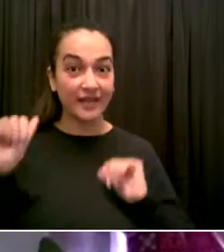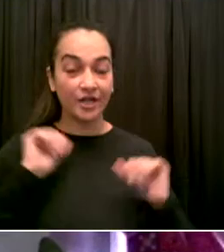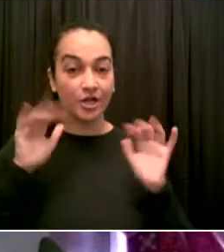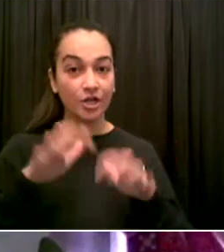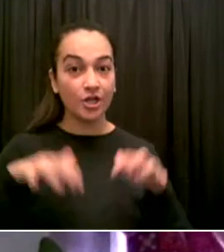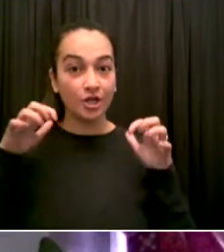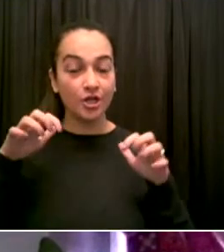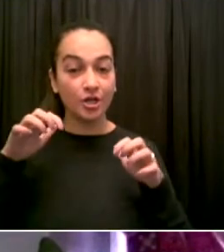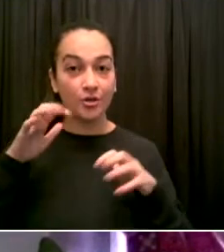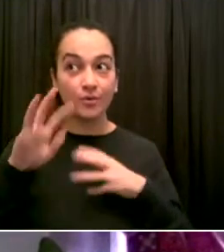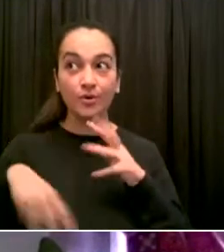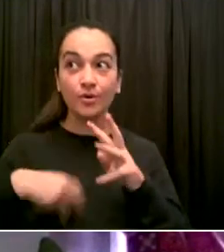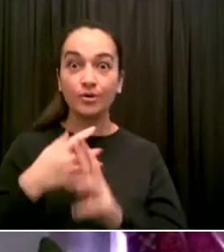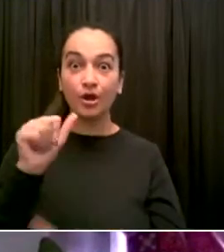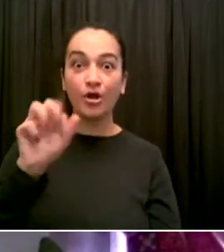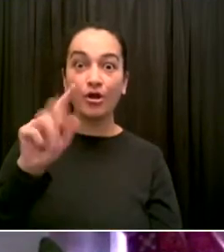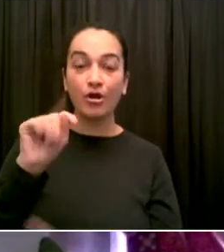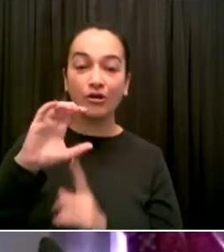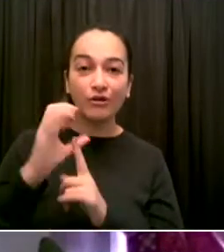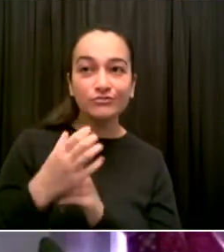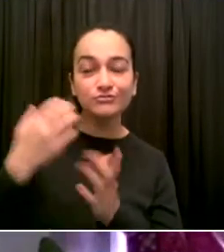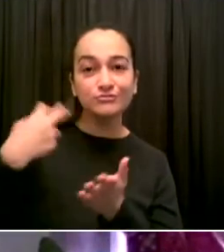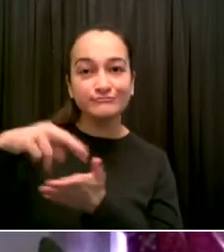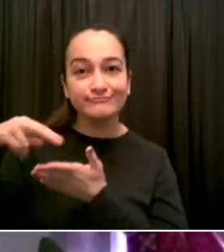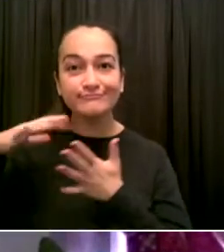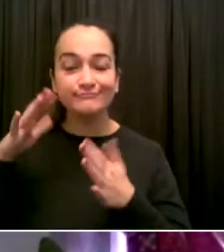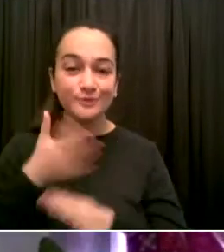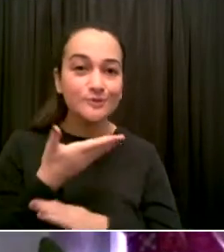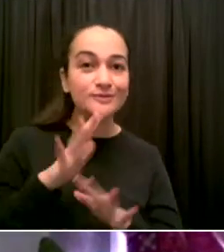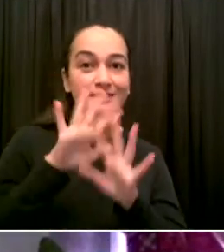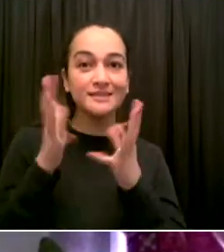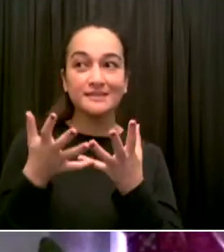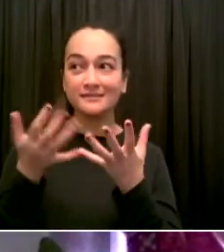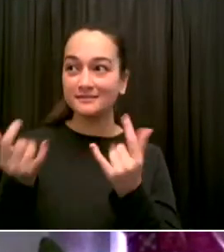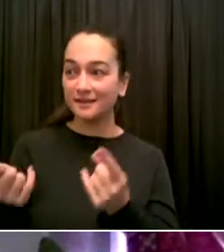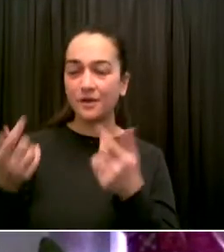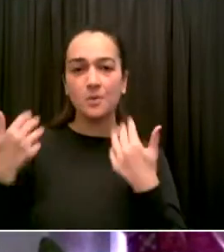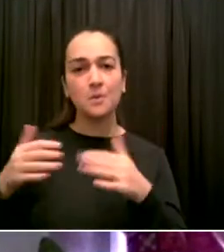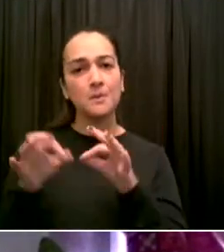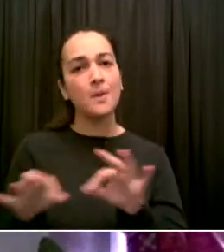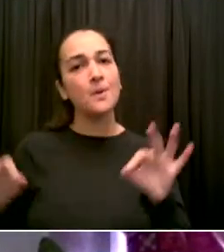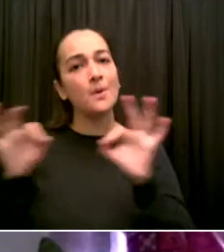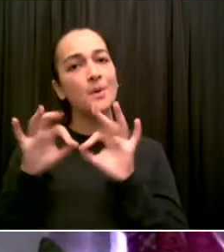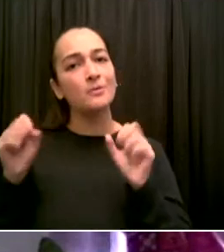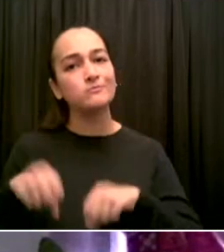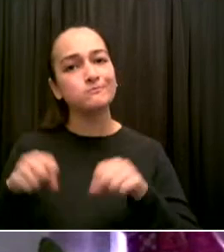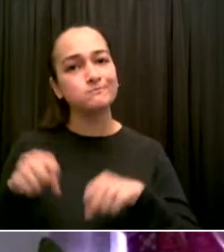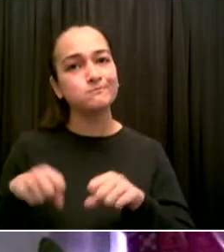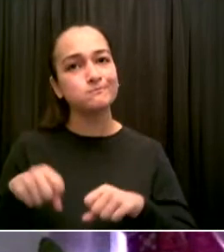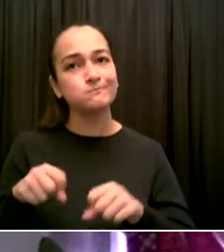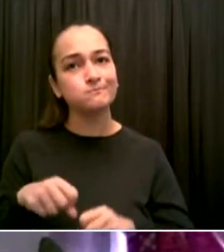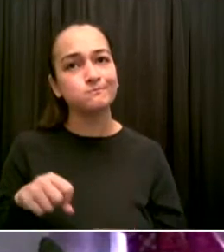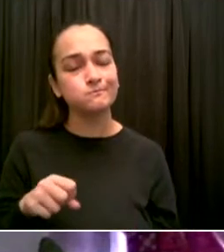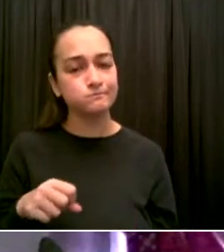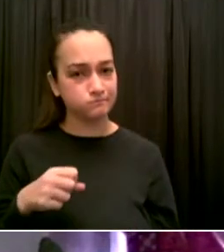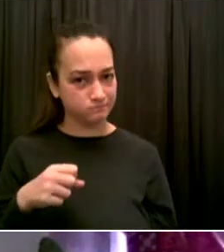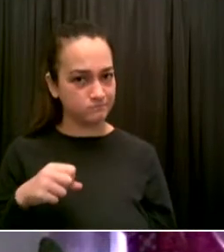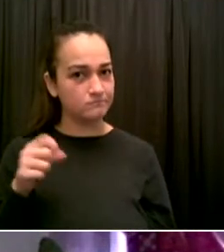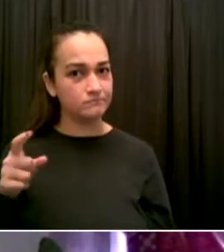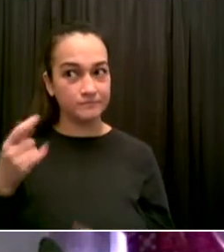FOR THE TEN IRECOMMUNITY.